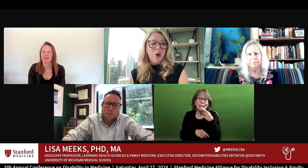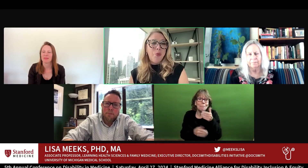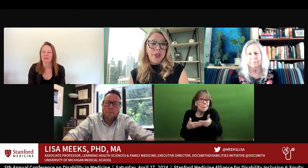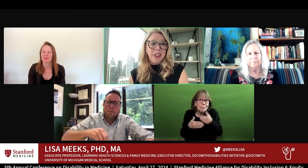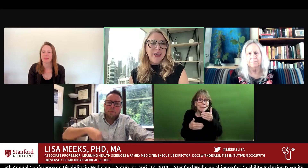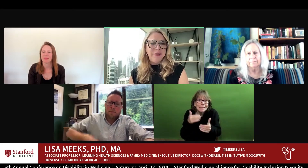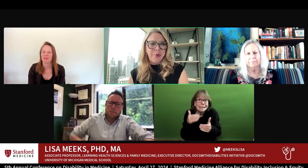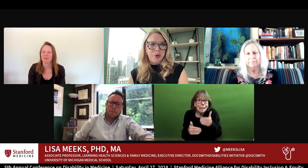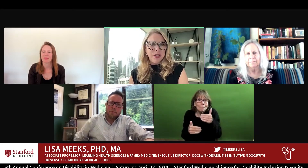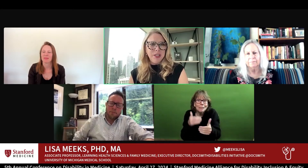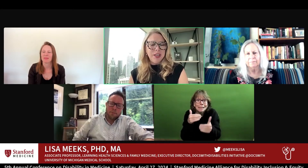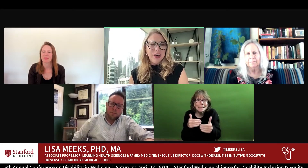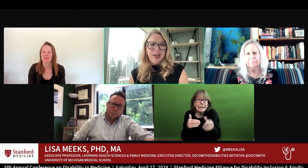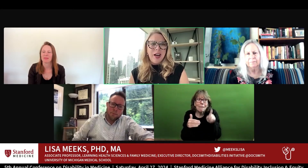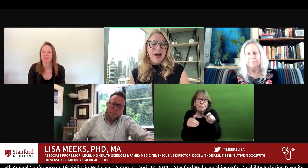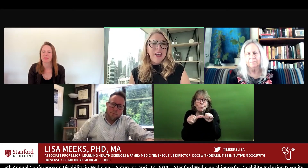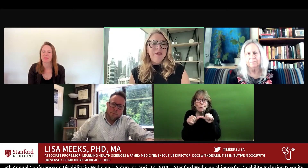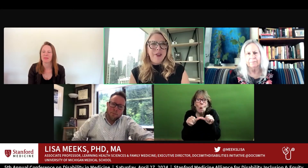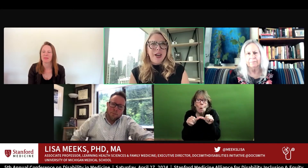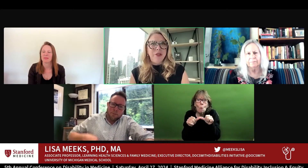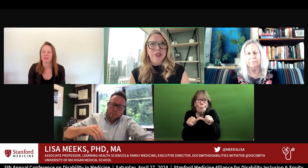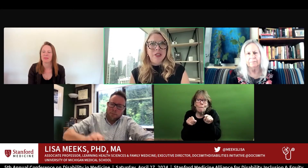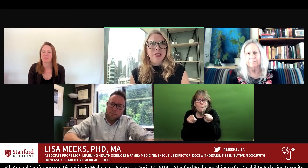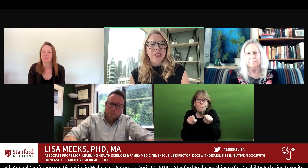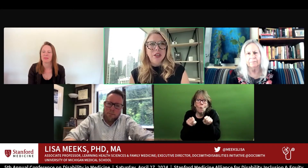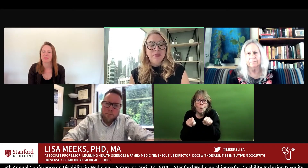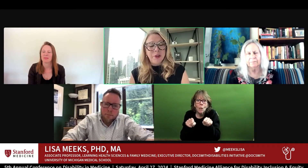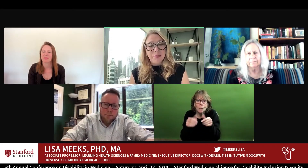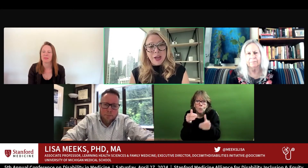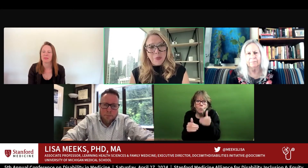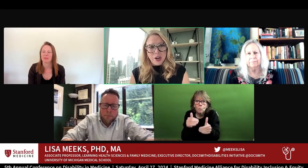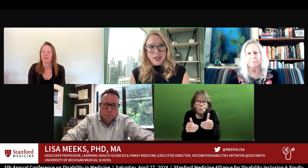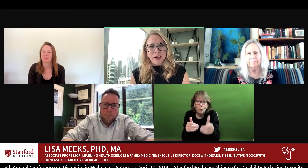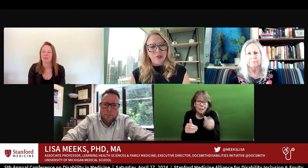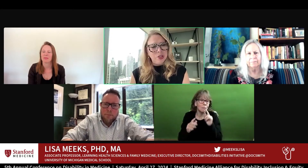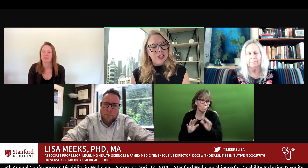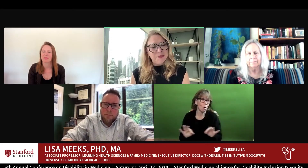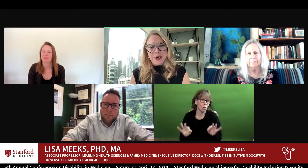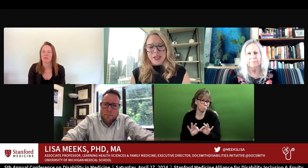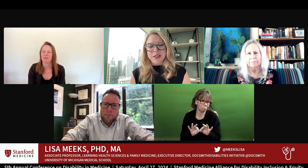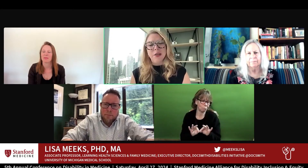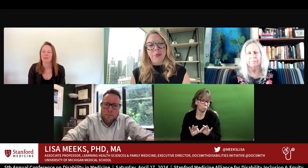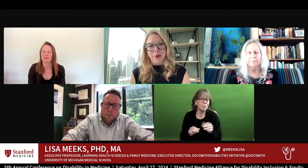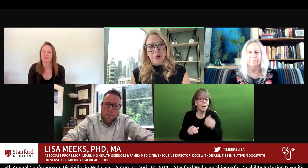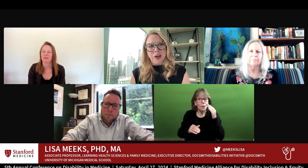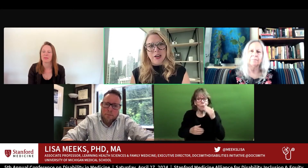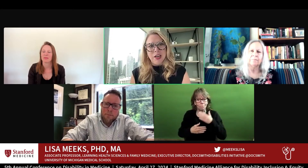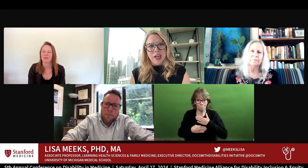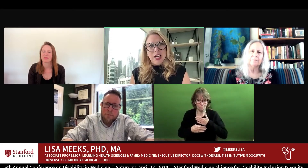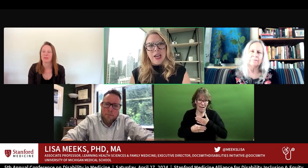are really important. I have found, from my work and I'll just speak to my work.